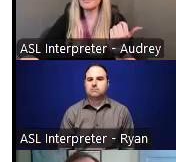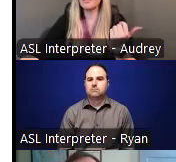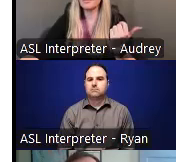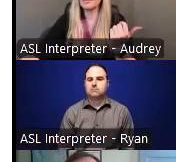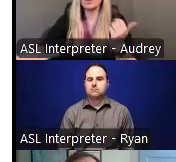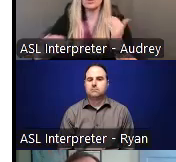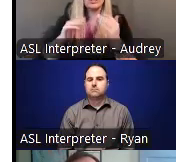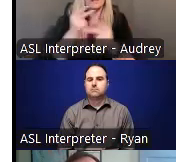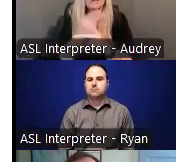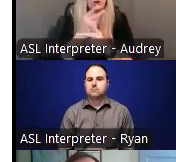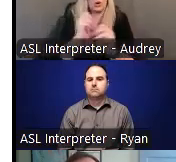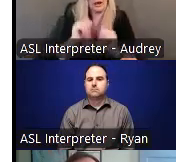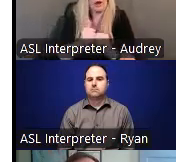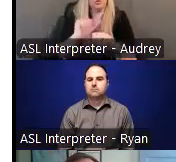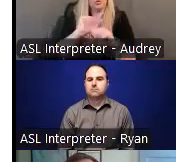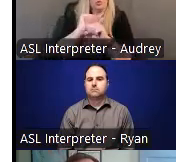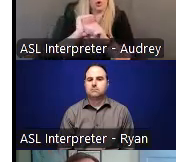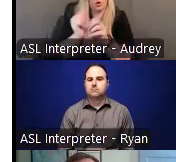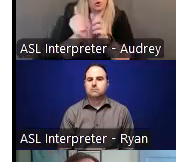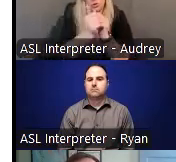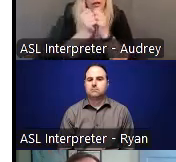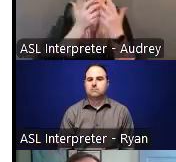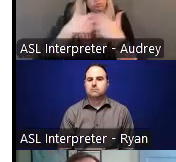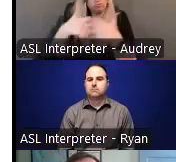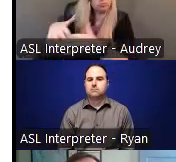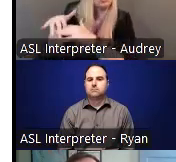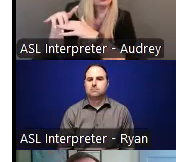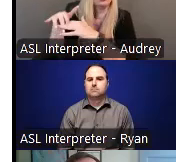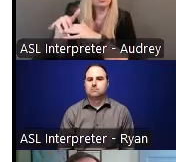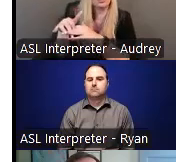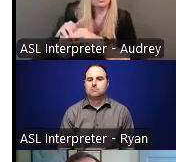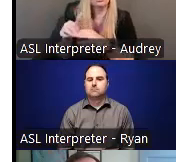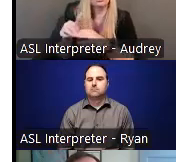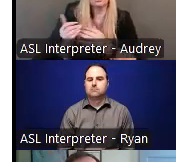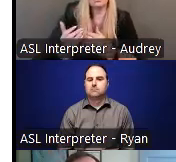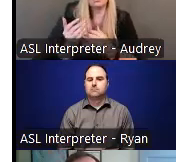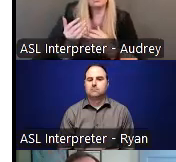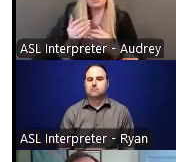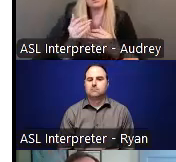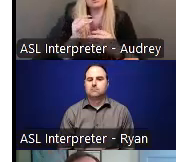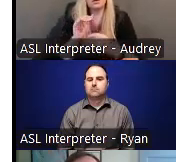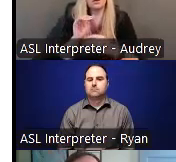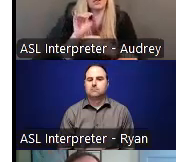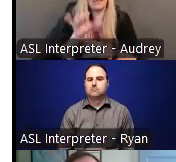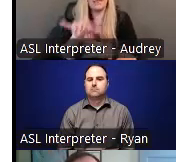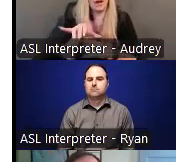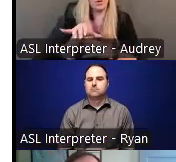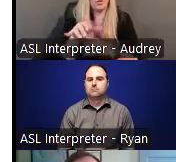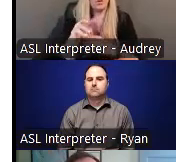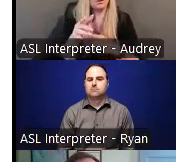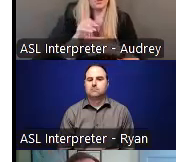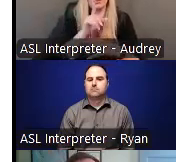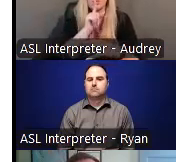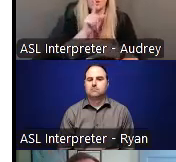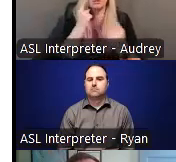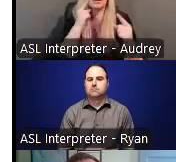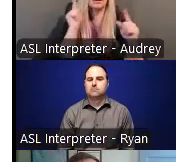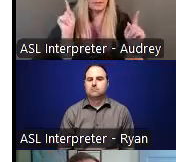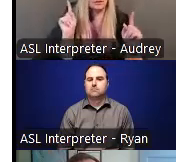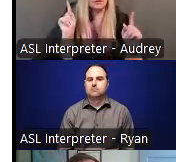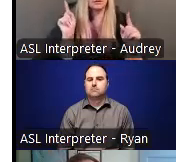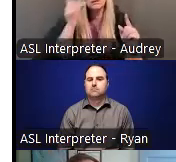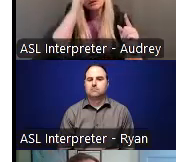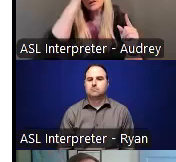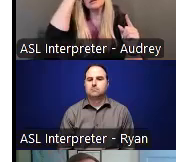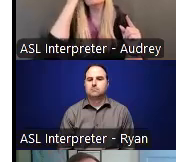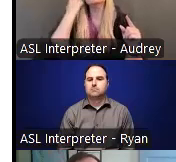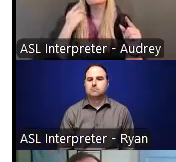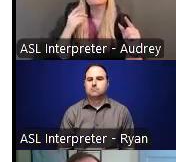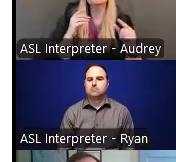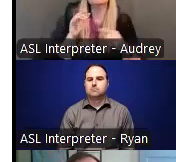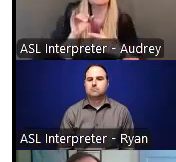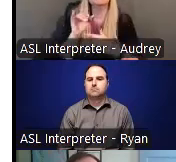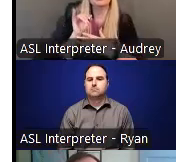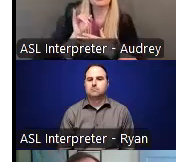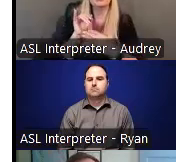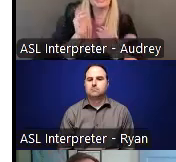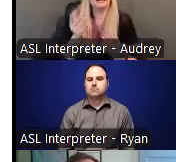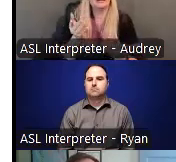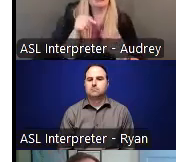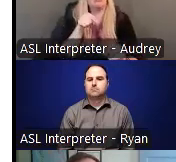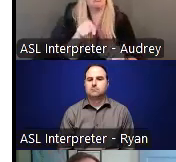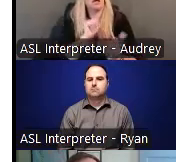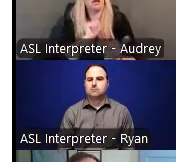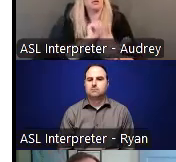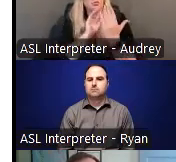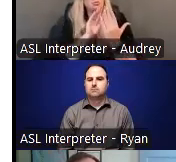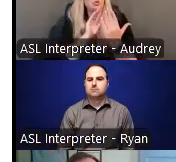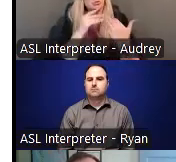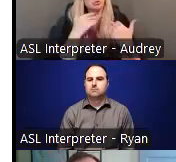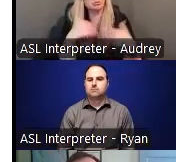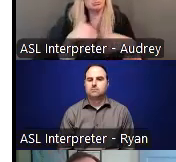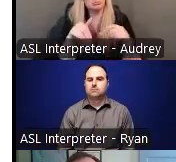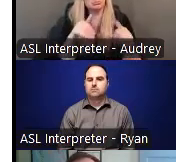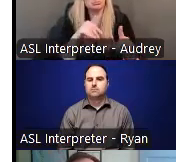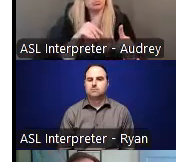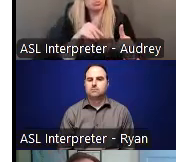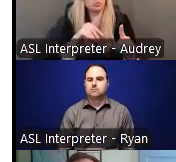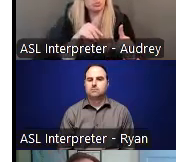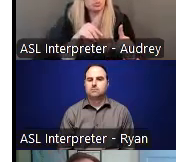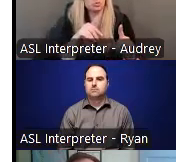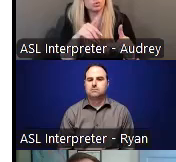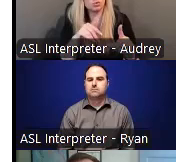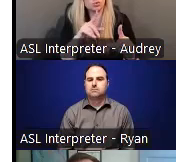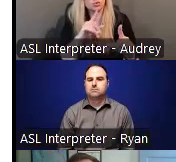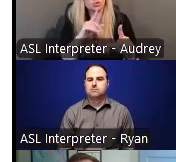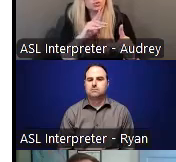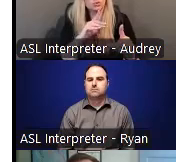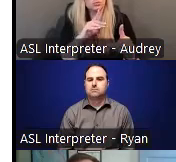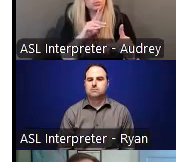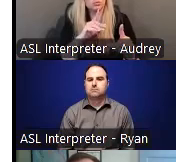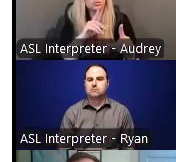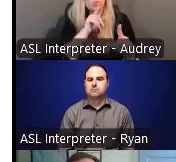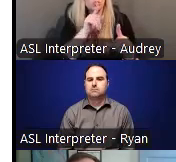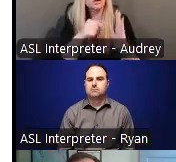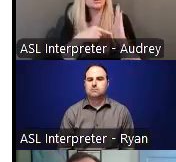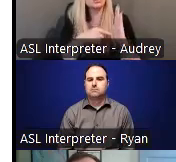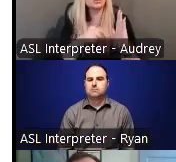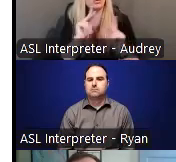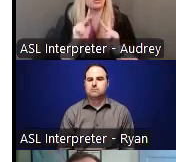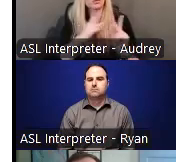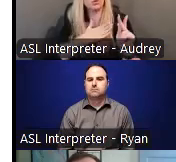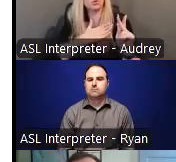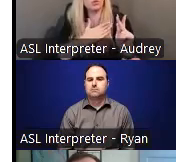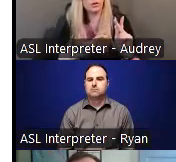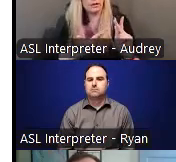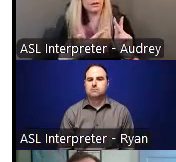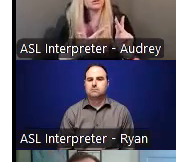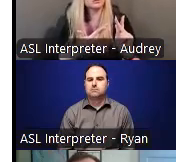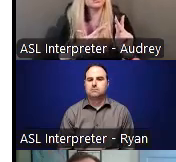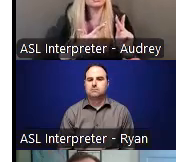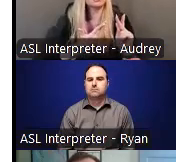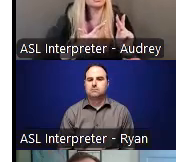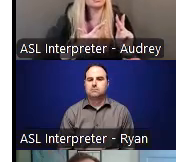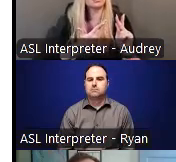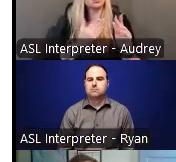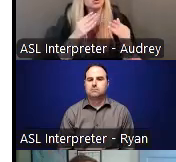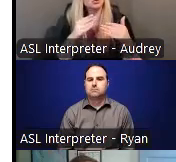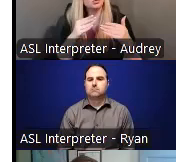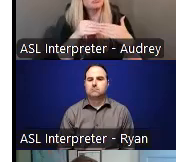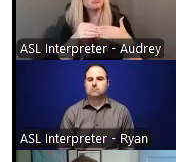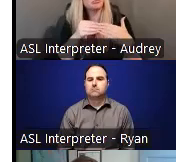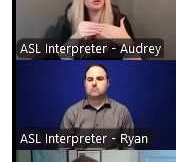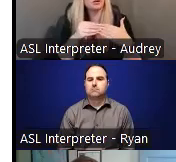to work together very well and it turned out into something that we all appreciate about